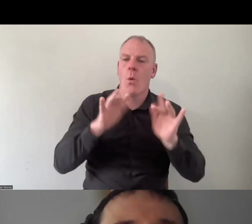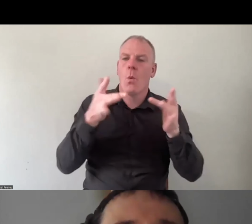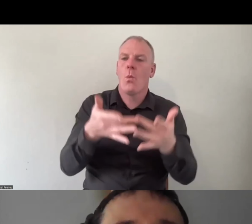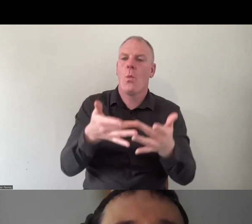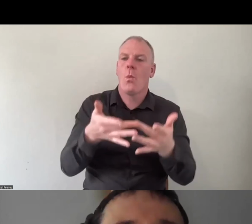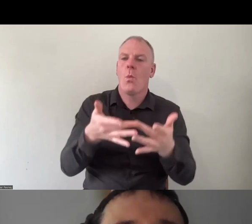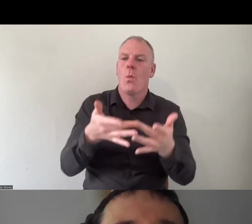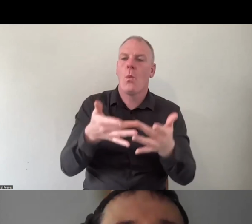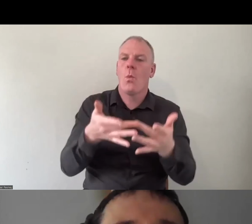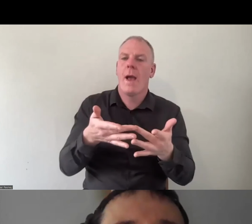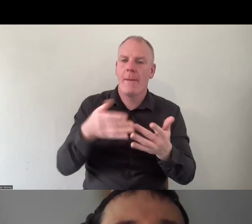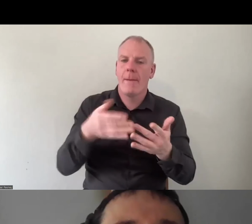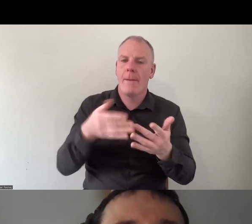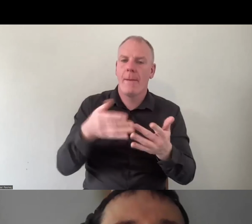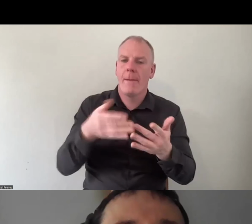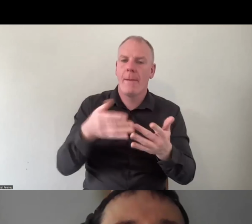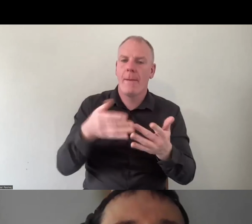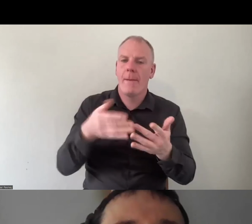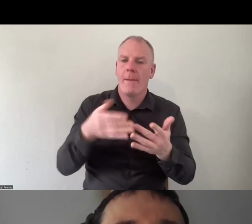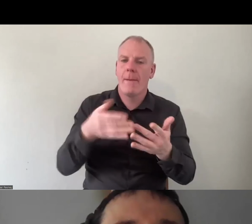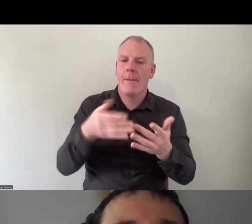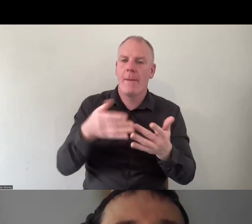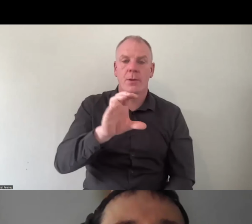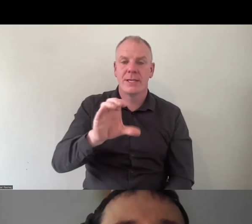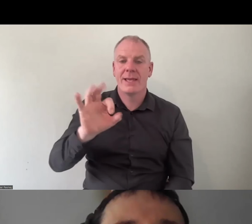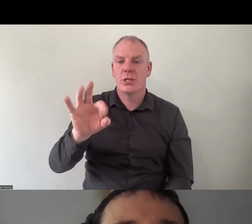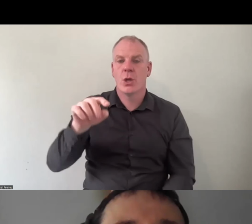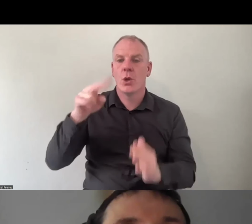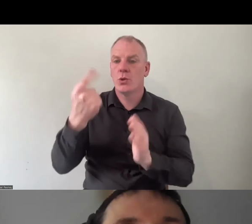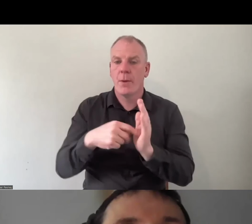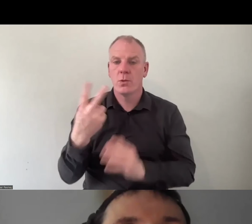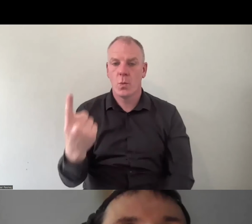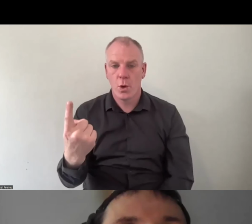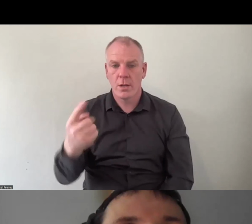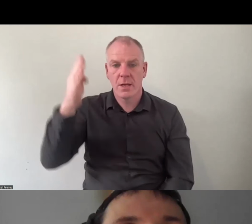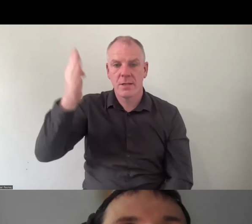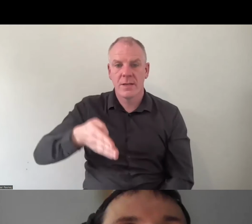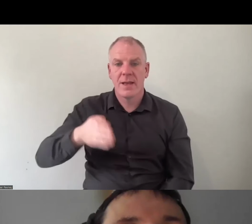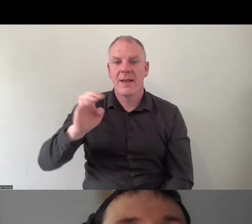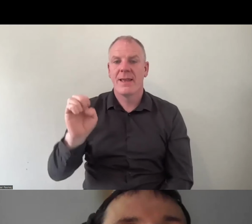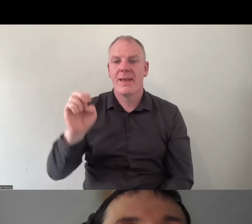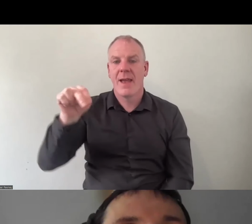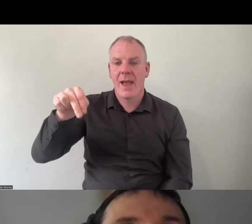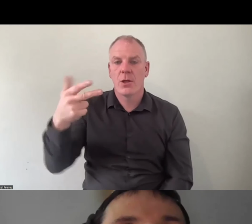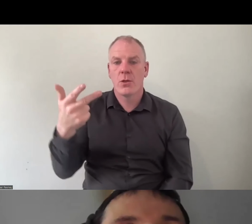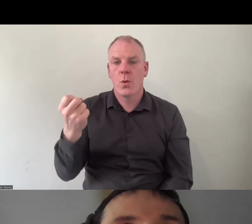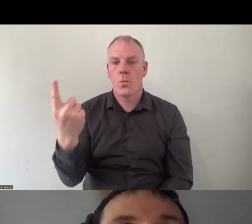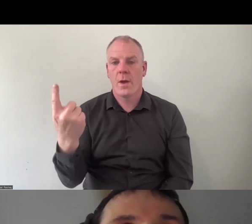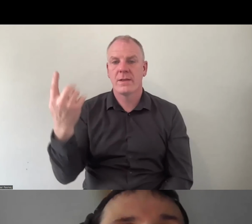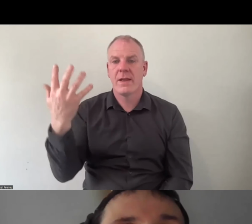AA WCAG 2.1 or EN 301 549. They're very, very, very similar.